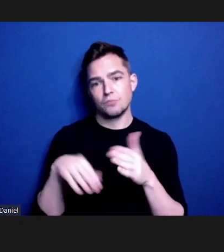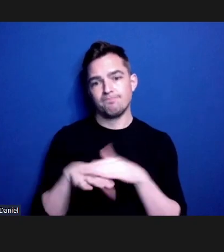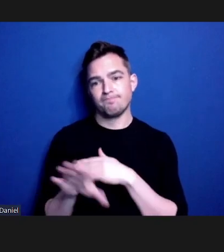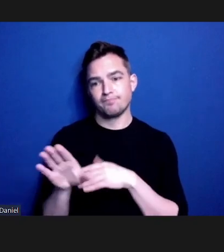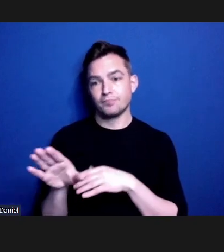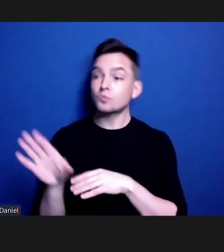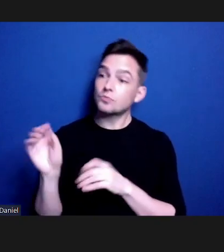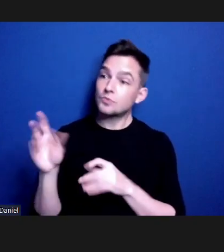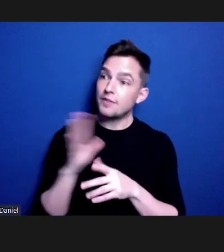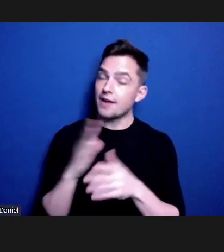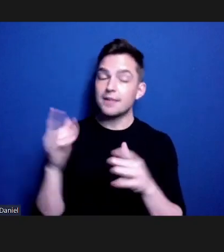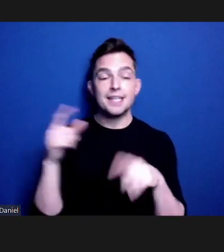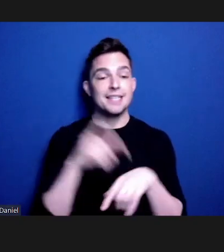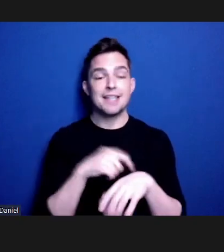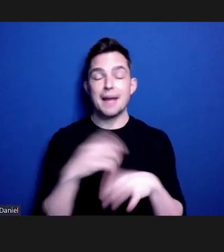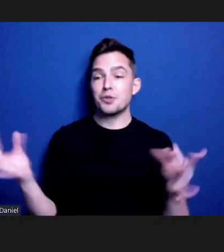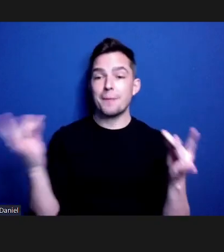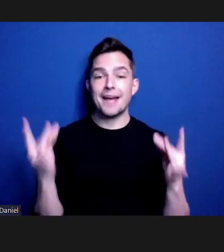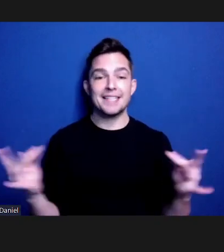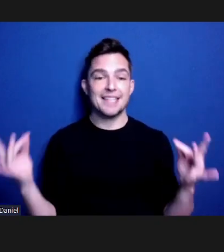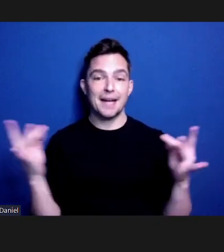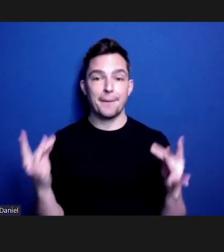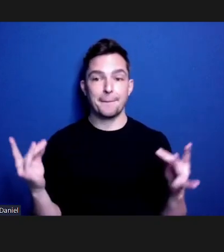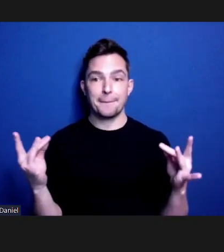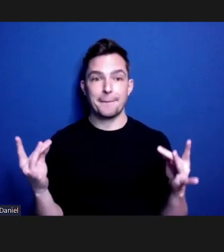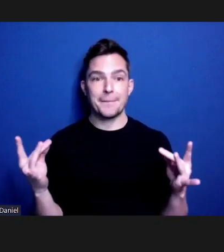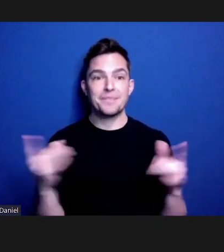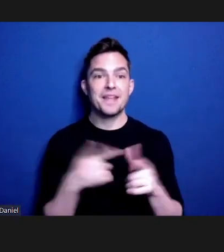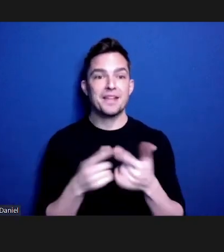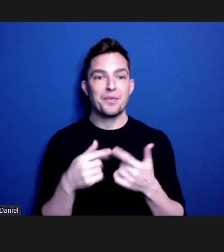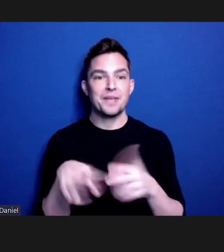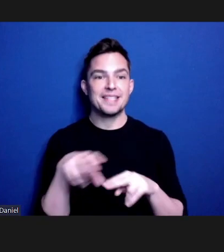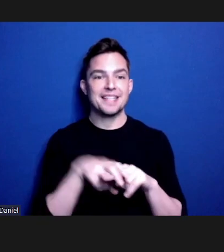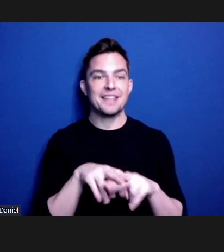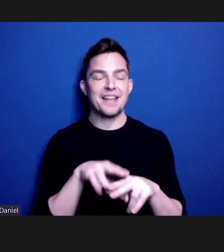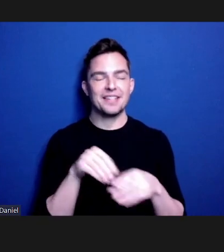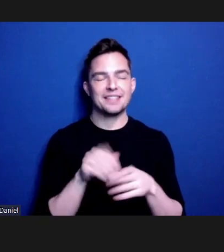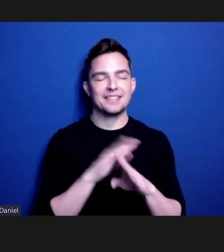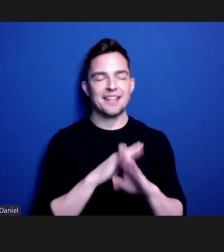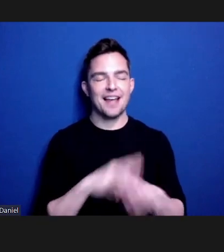students, it's time to meditate. And we would sit there in silence, meditating